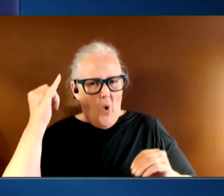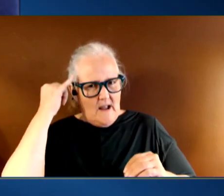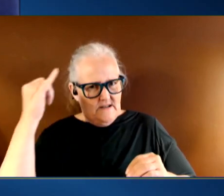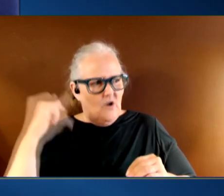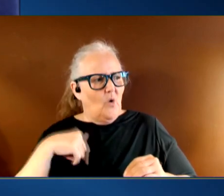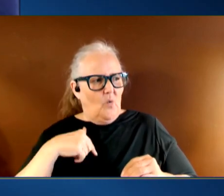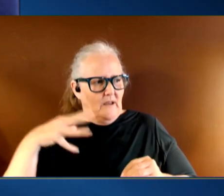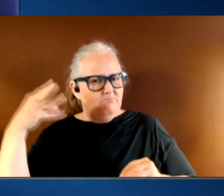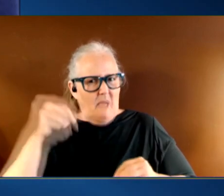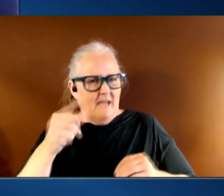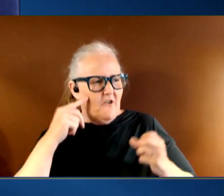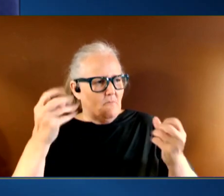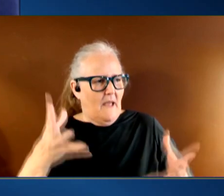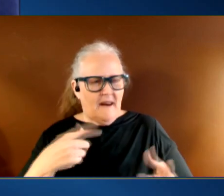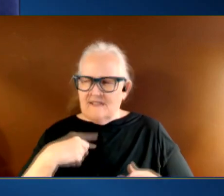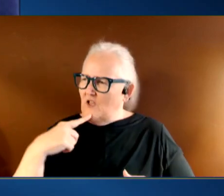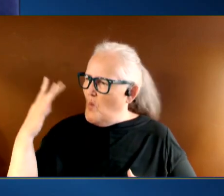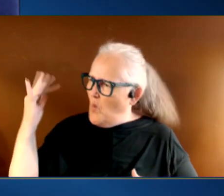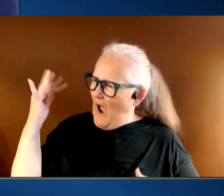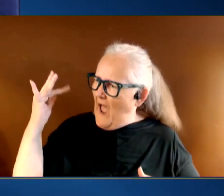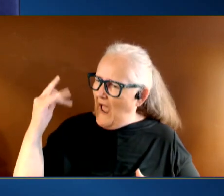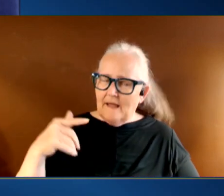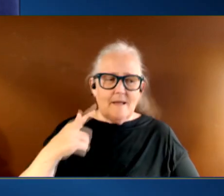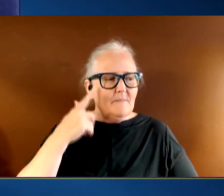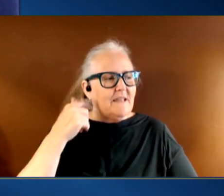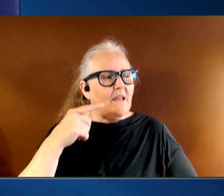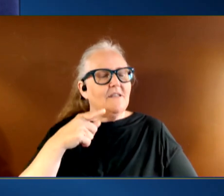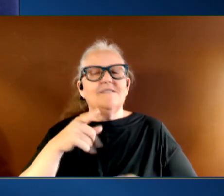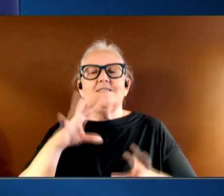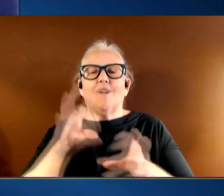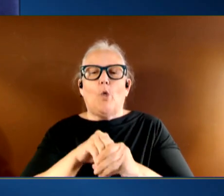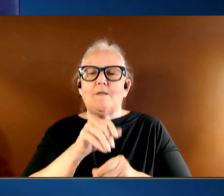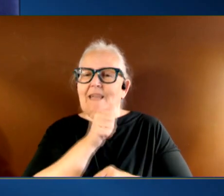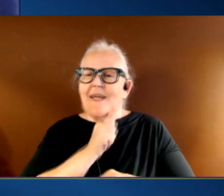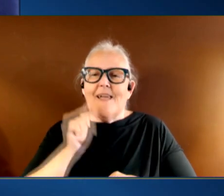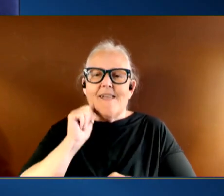I said, "Why?" And they said, "Because they cover Amazon." Well, they went ahead and they changed